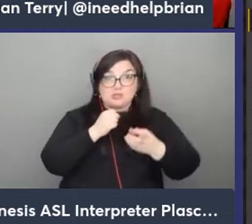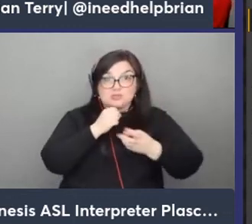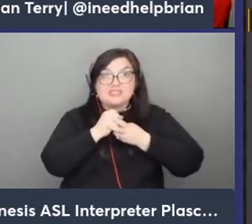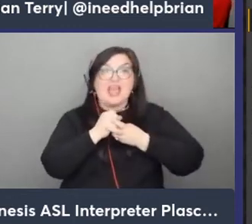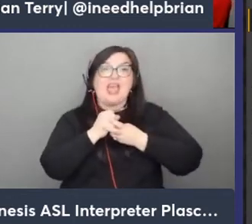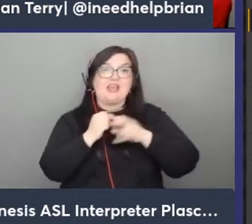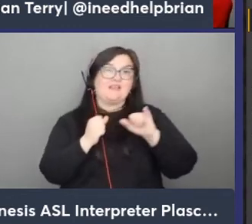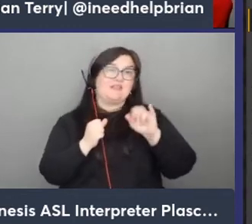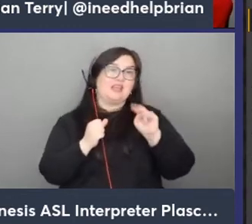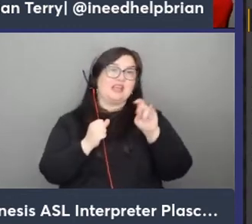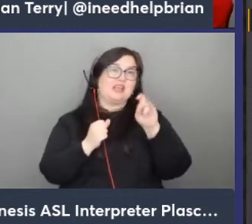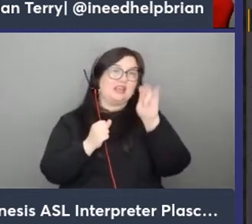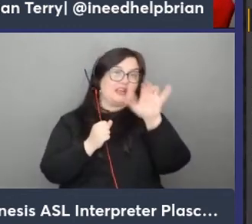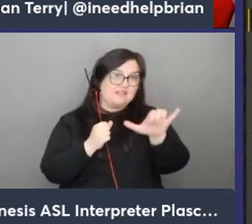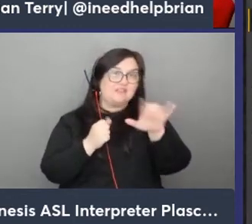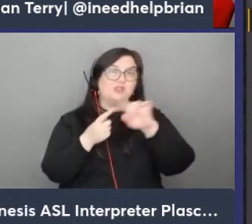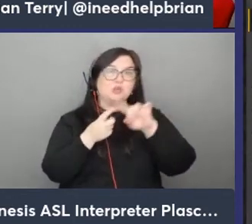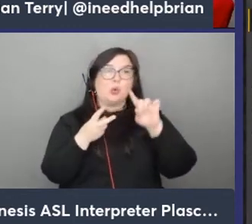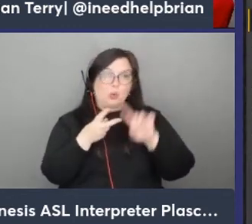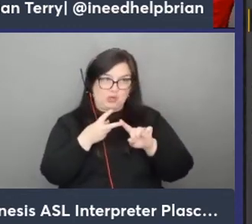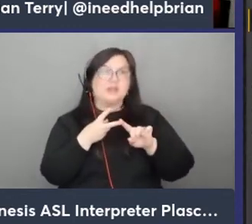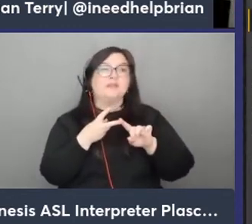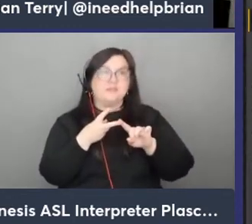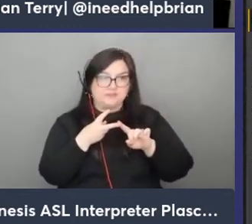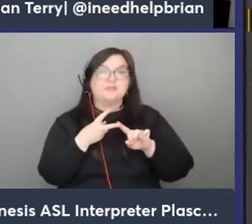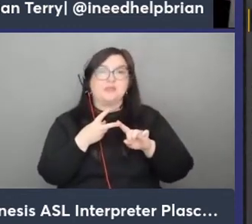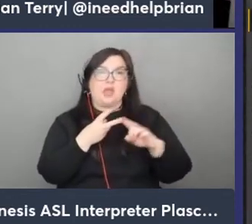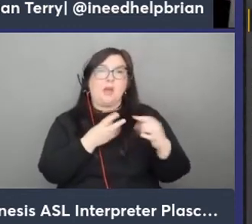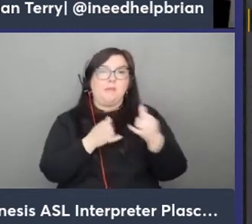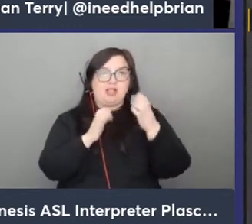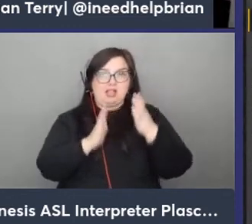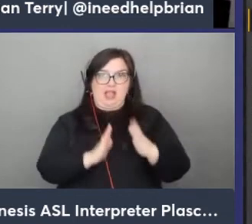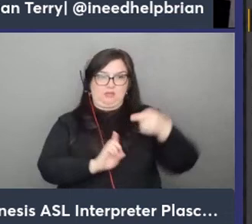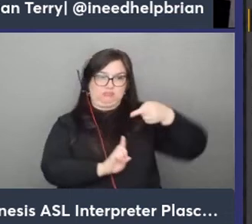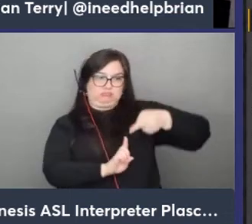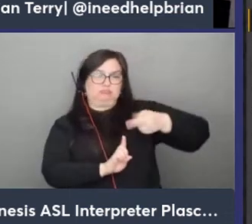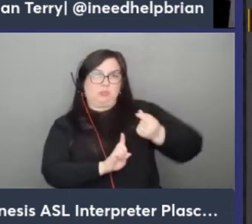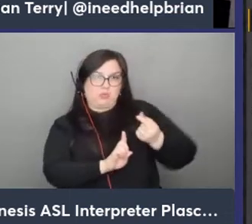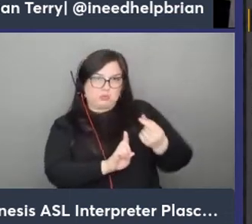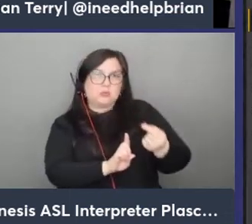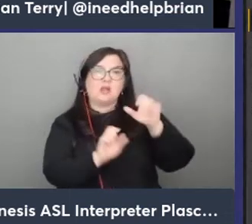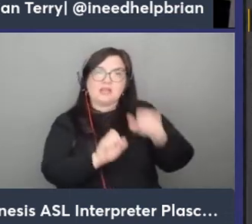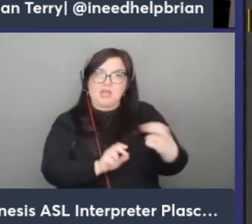You wanna save the state of the player at that point. You could use that for that.